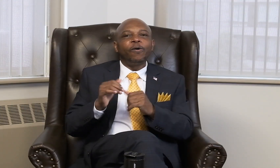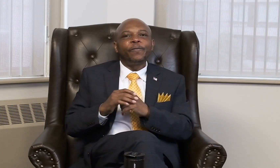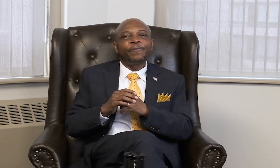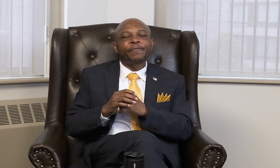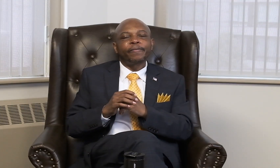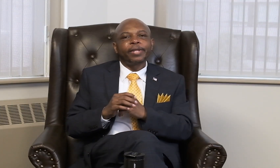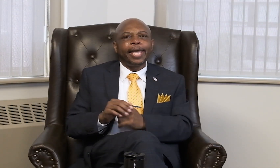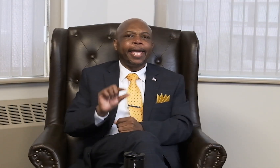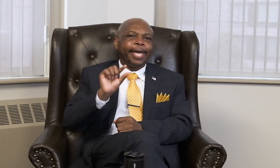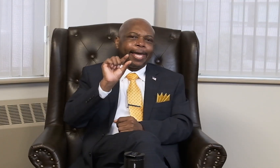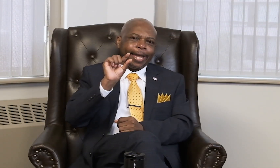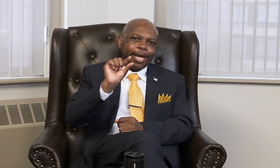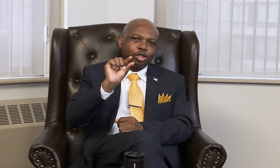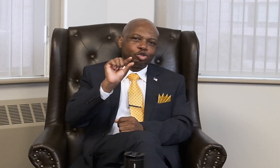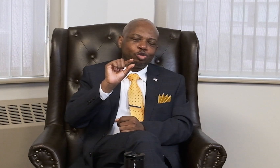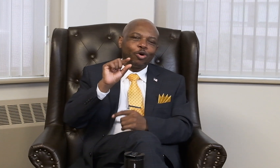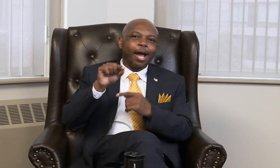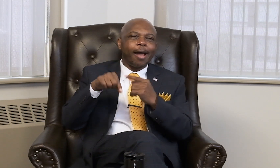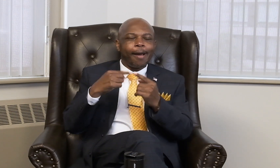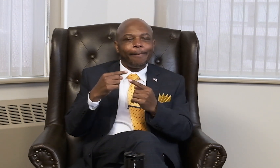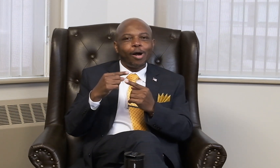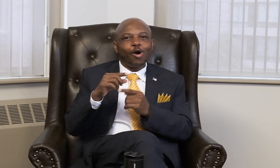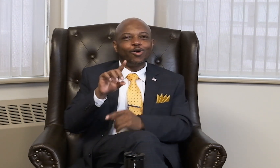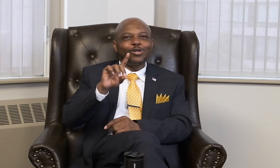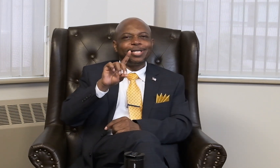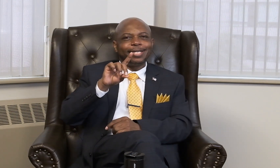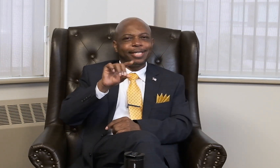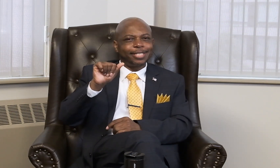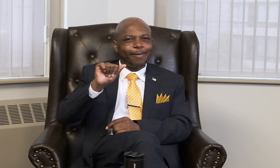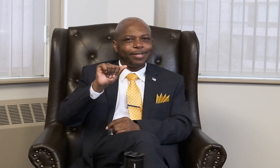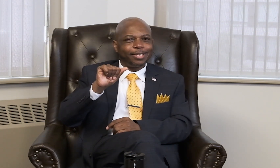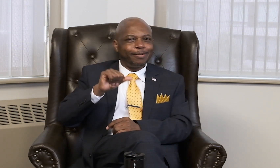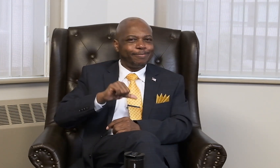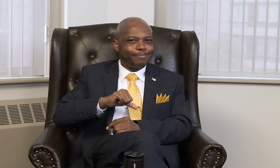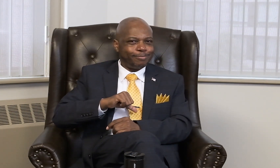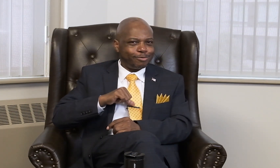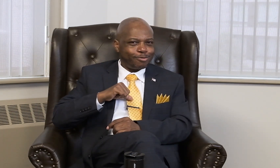[OPE] A little history about Disability Pride month.